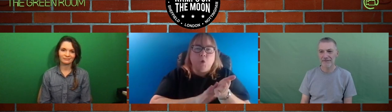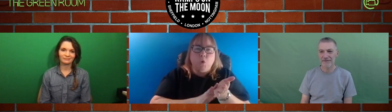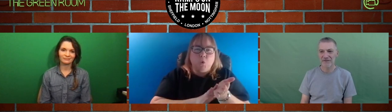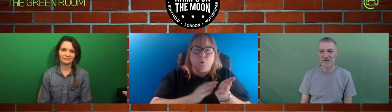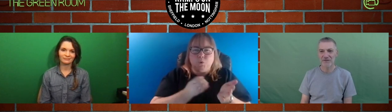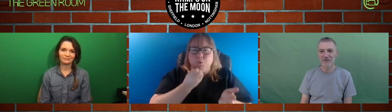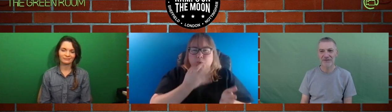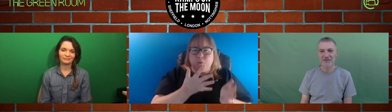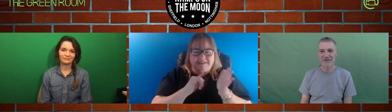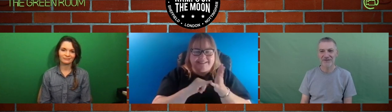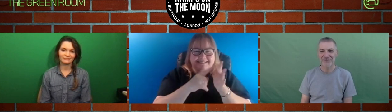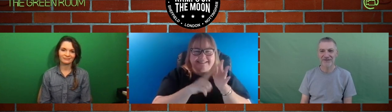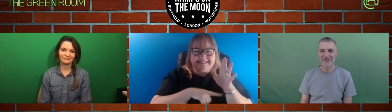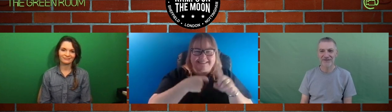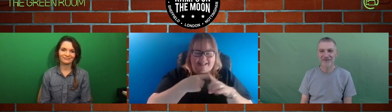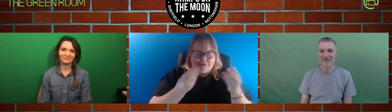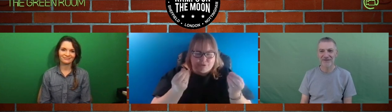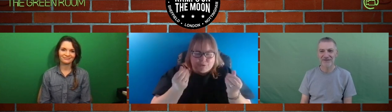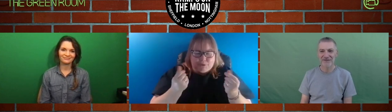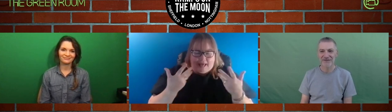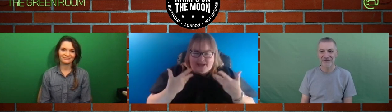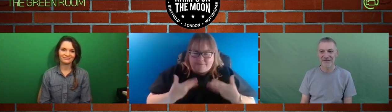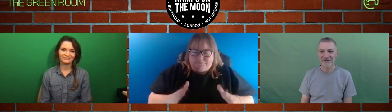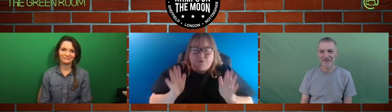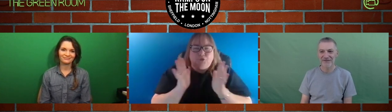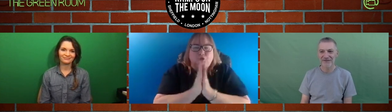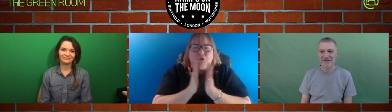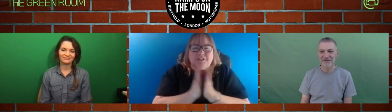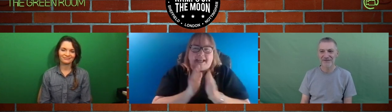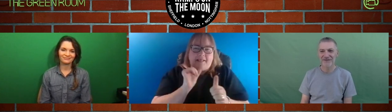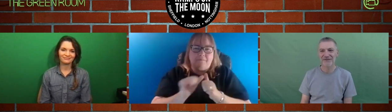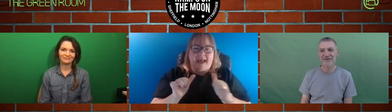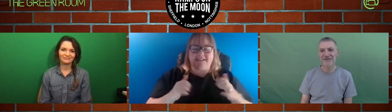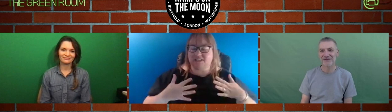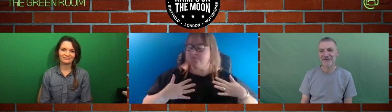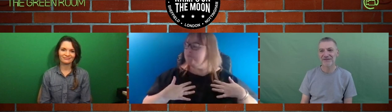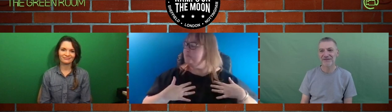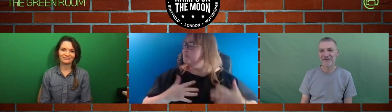Sunday best, wasn't it. We talked about it being the Sunday best outfit.